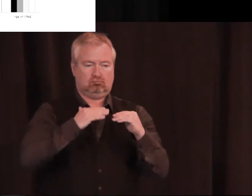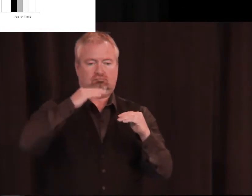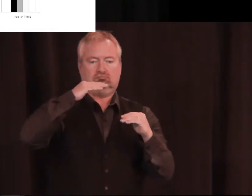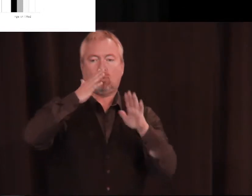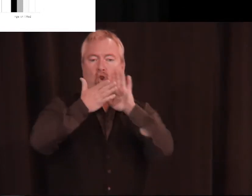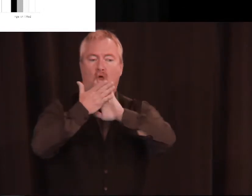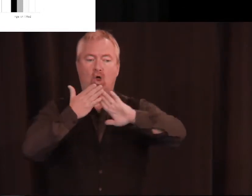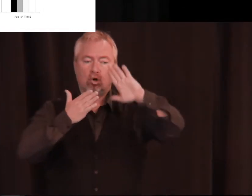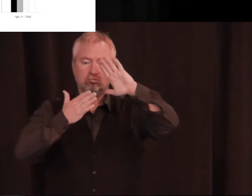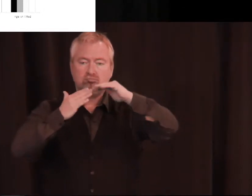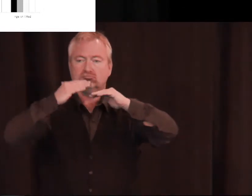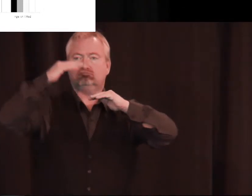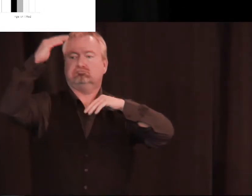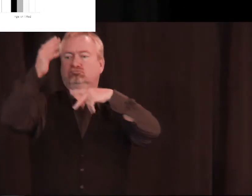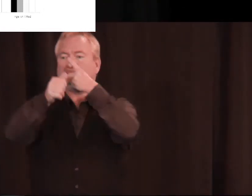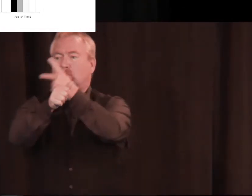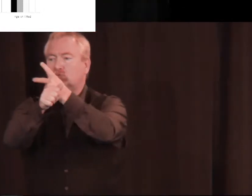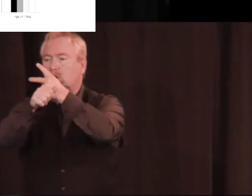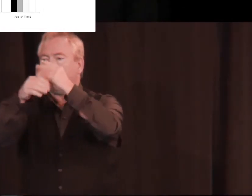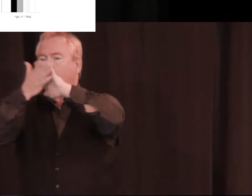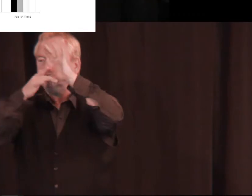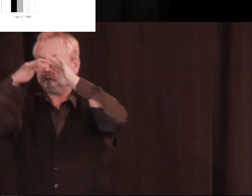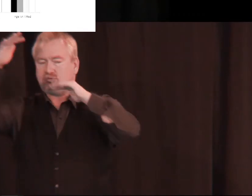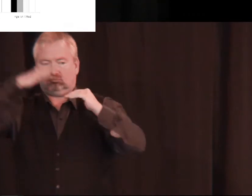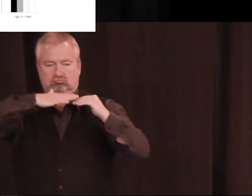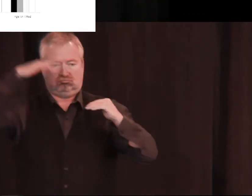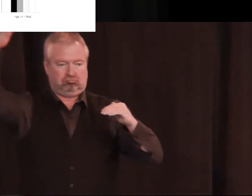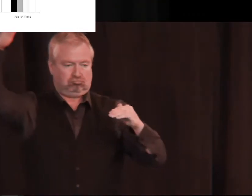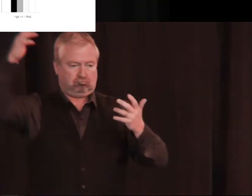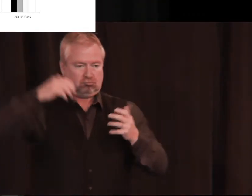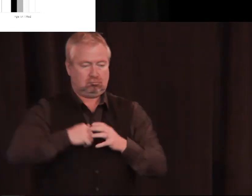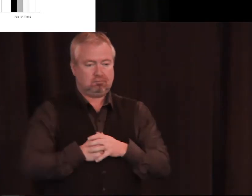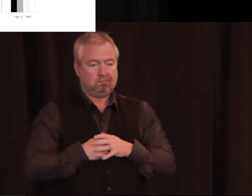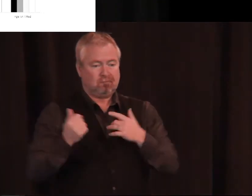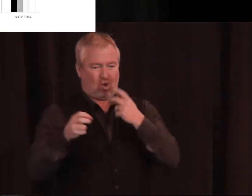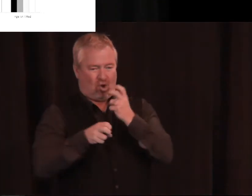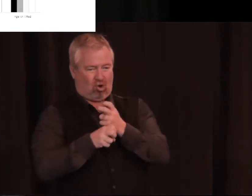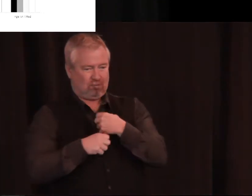And along -- I can't point very well -- but along -